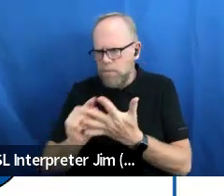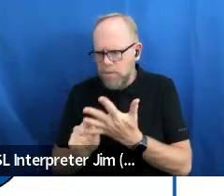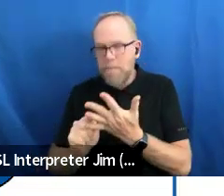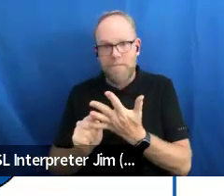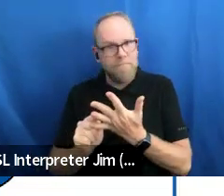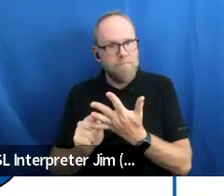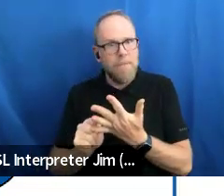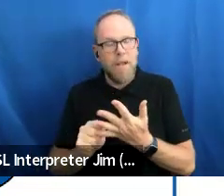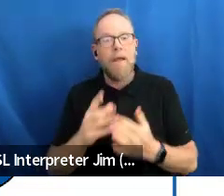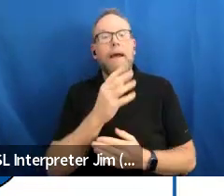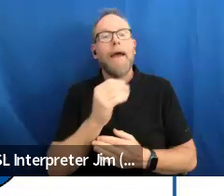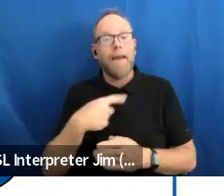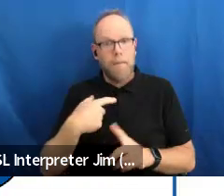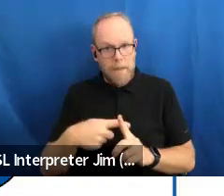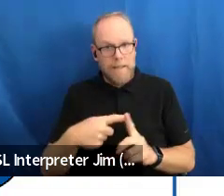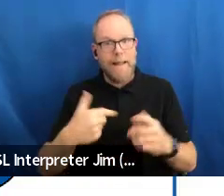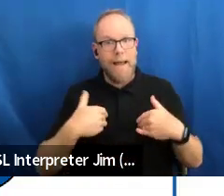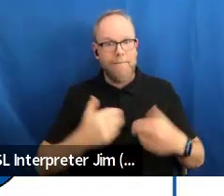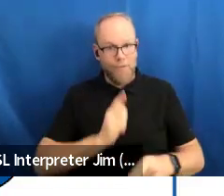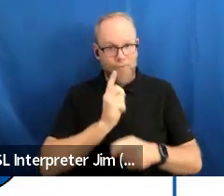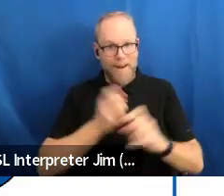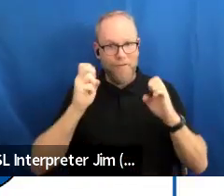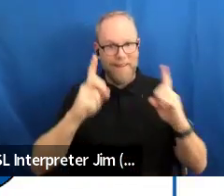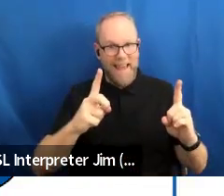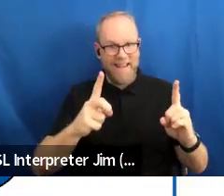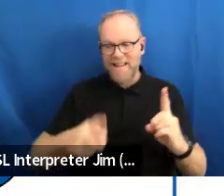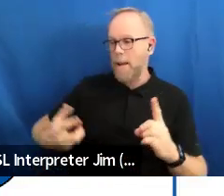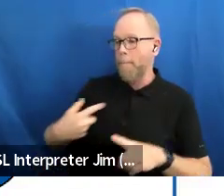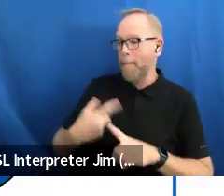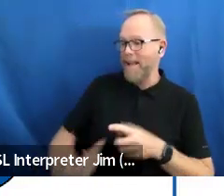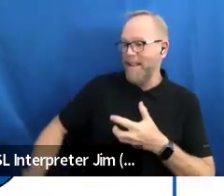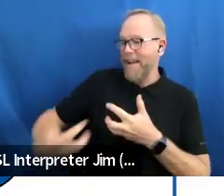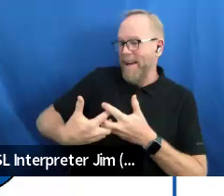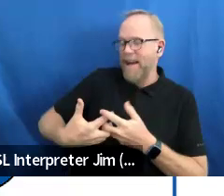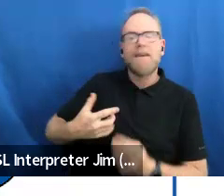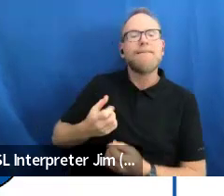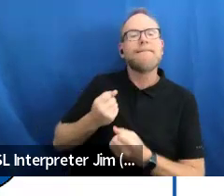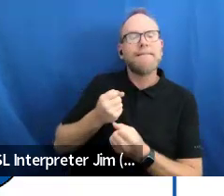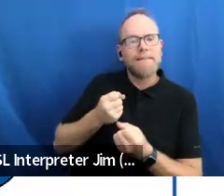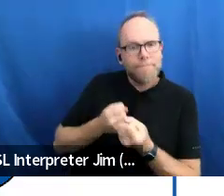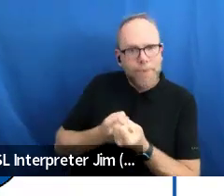having appropriate education, it's supposed to have supports and services provided, as well.